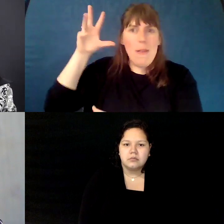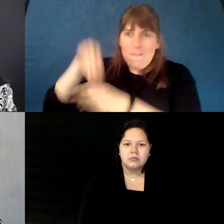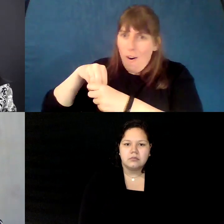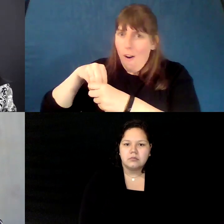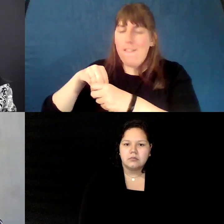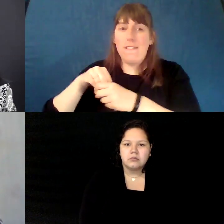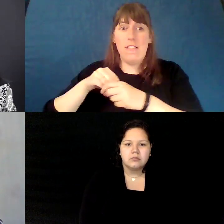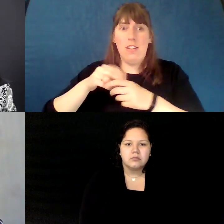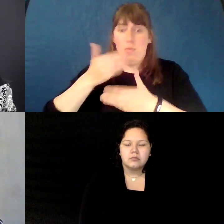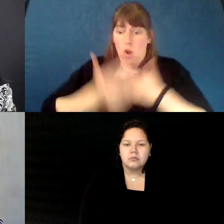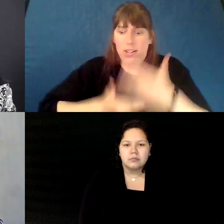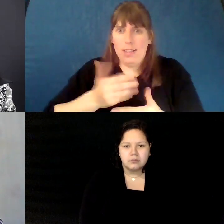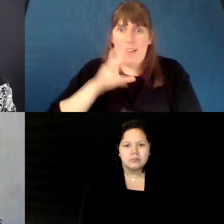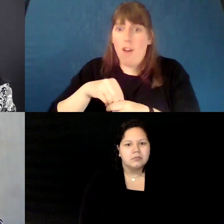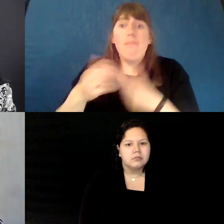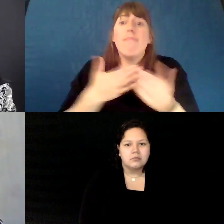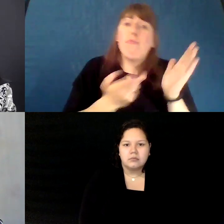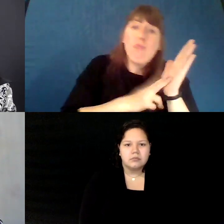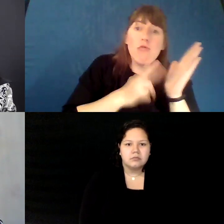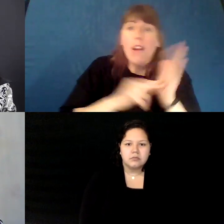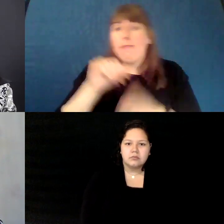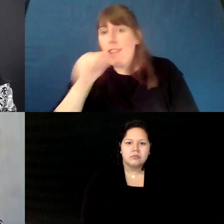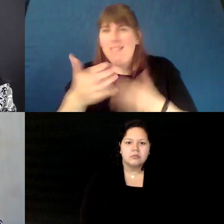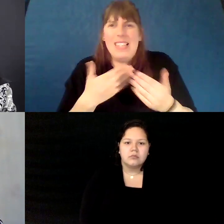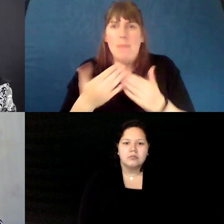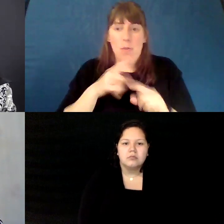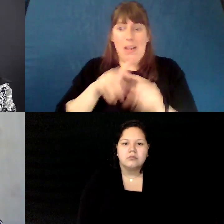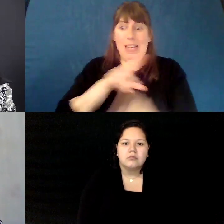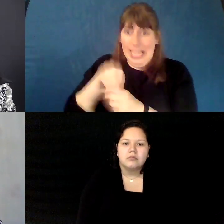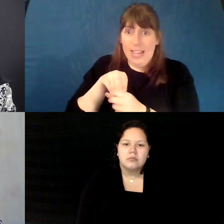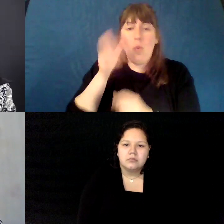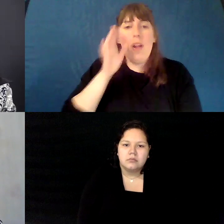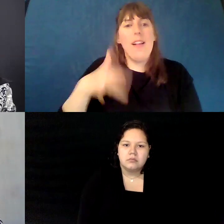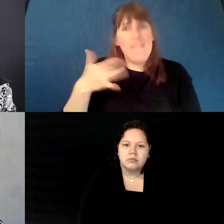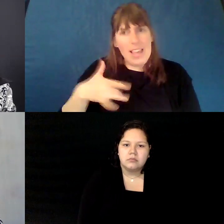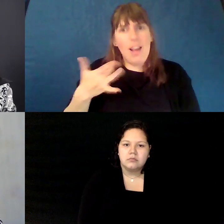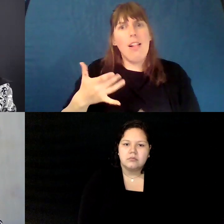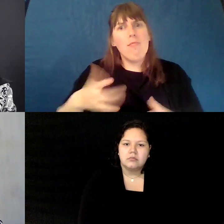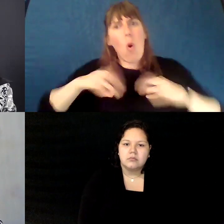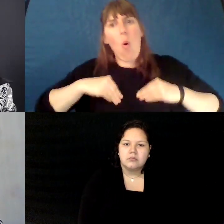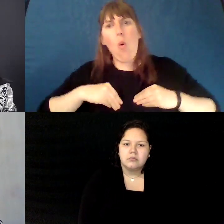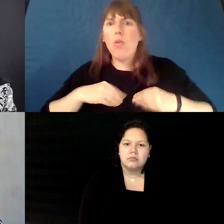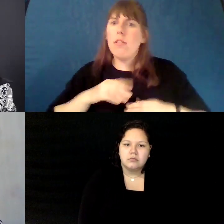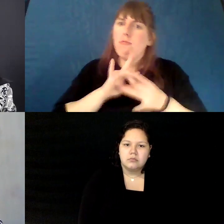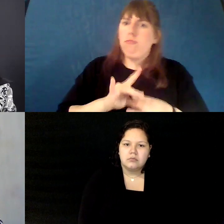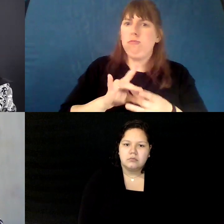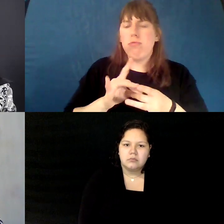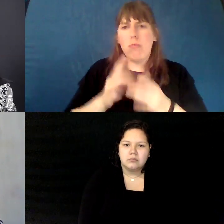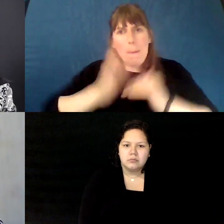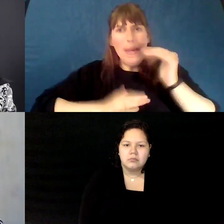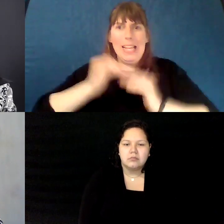whether you are on contract or not, or whether you're just in the space, can feel a sense of ownership in building that organization up.